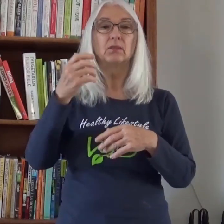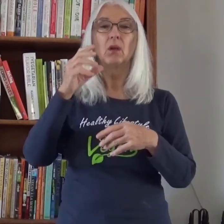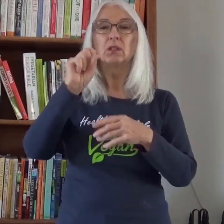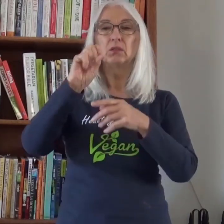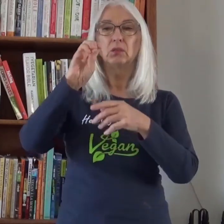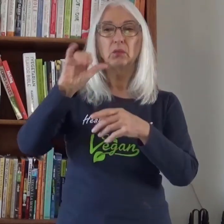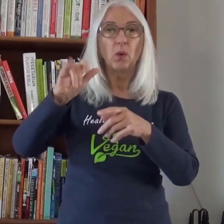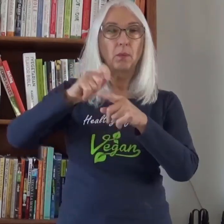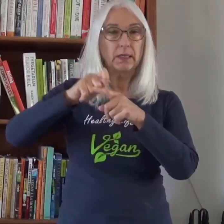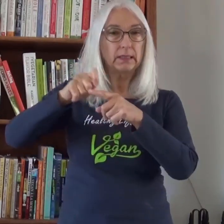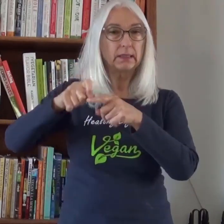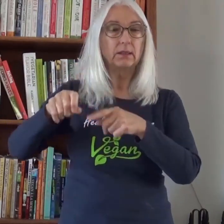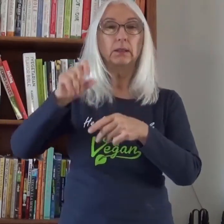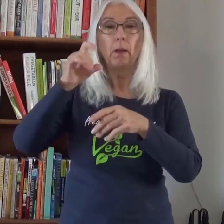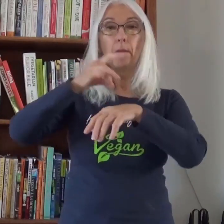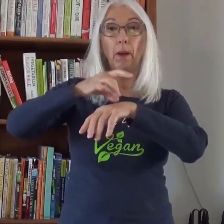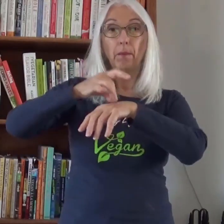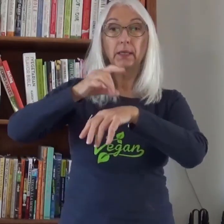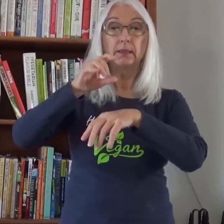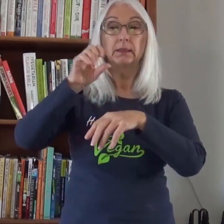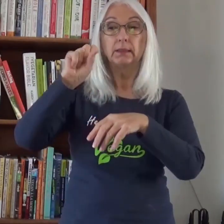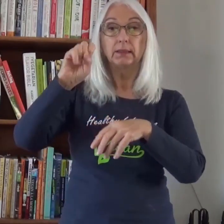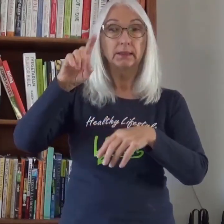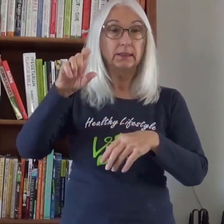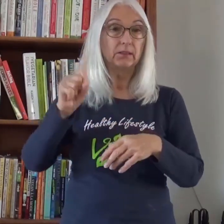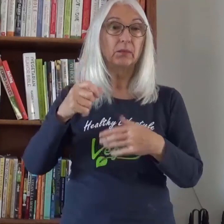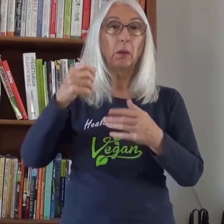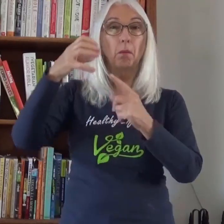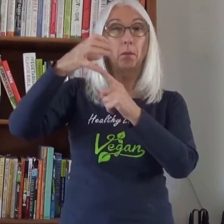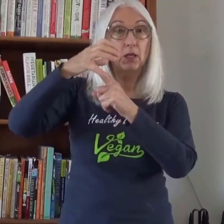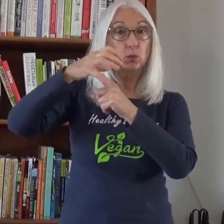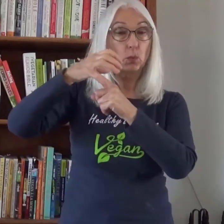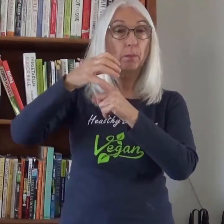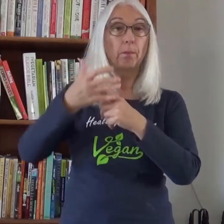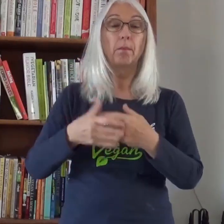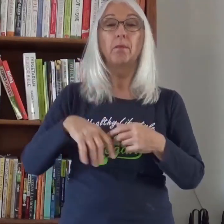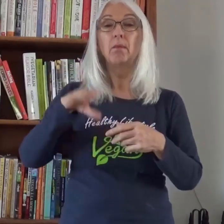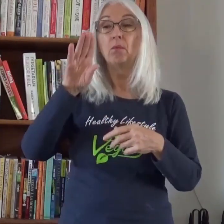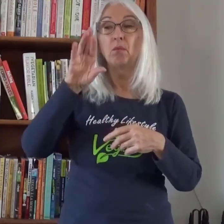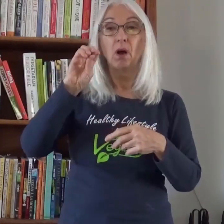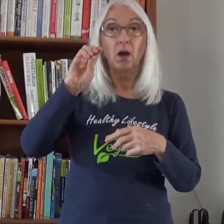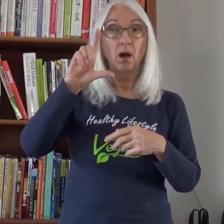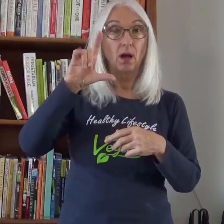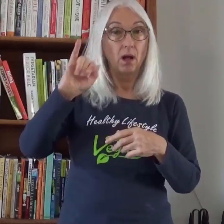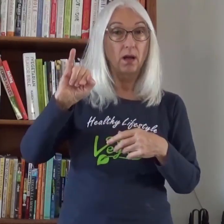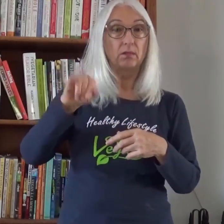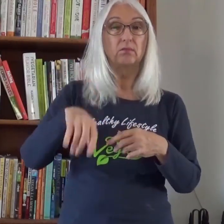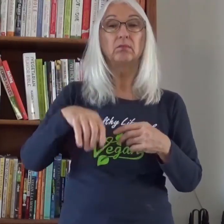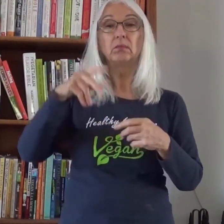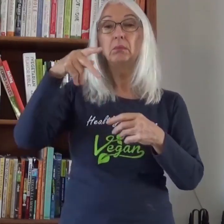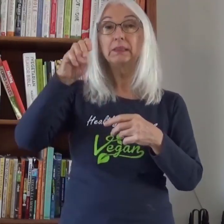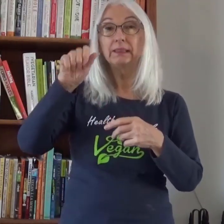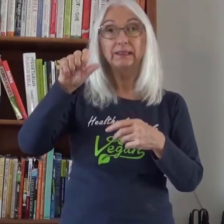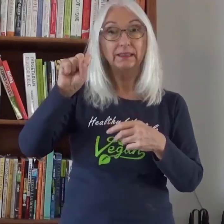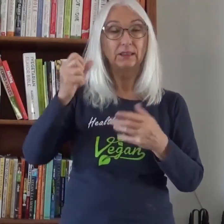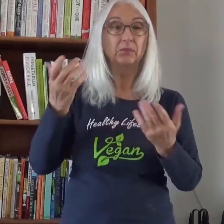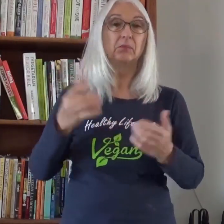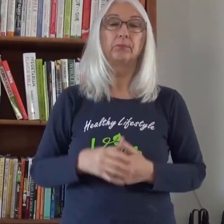soybeans, pumpkin seeds, mushrooms, broccoli, and peas.